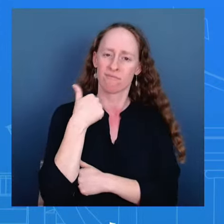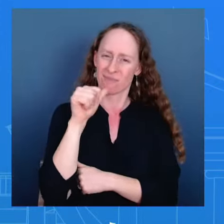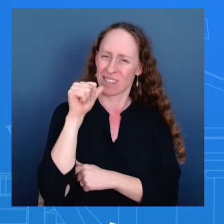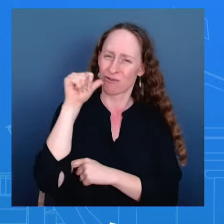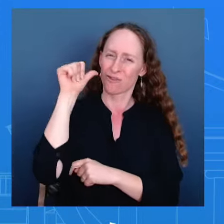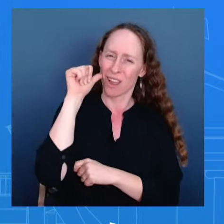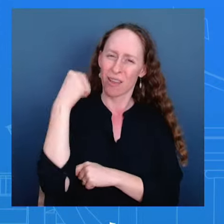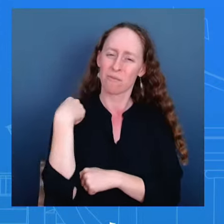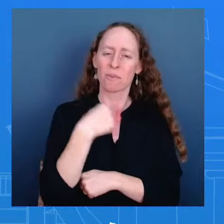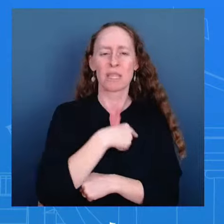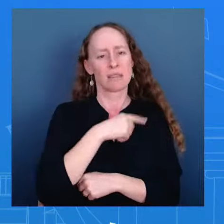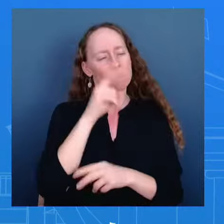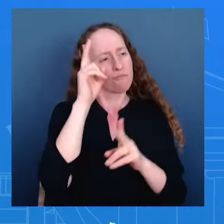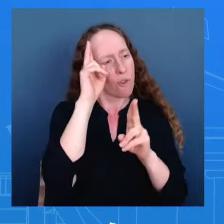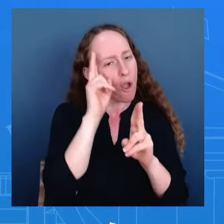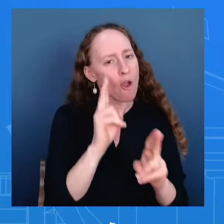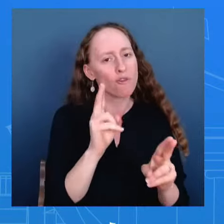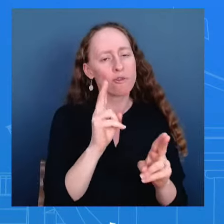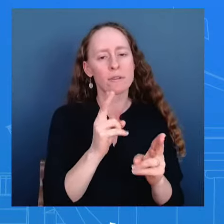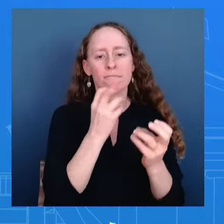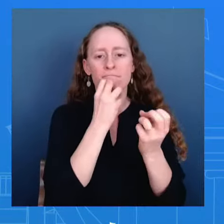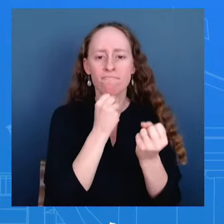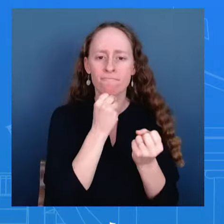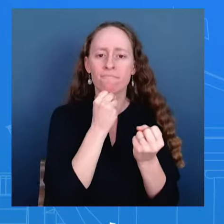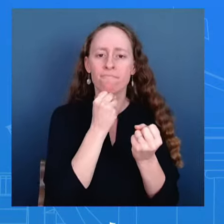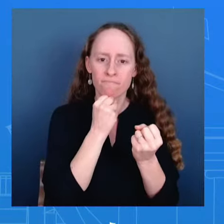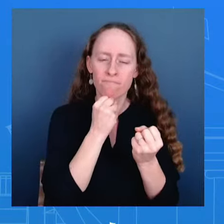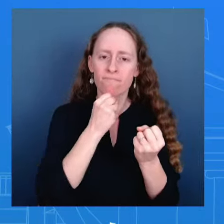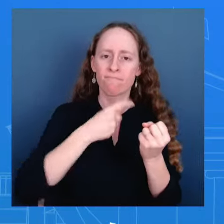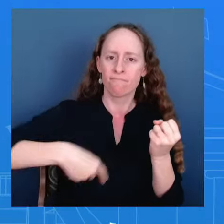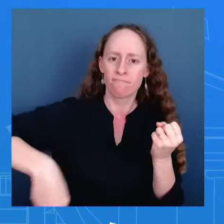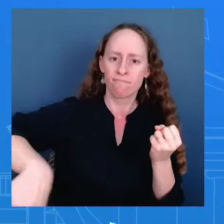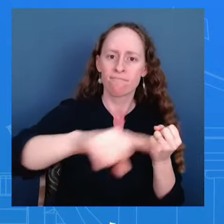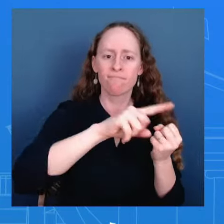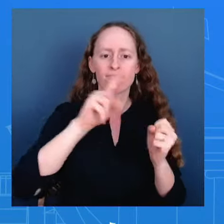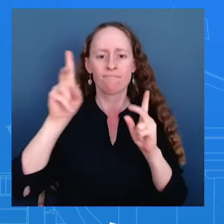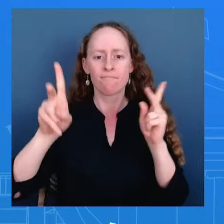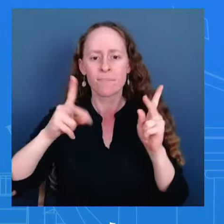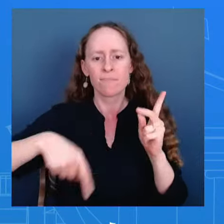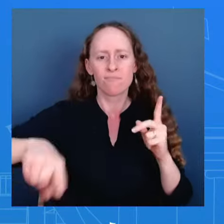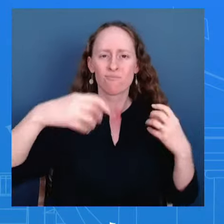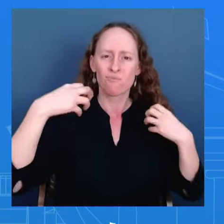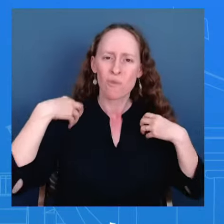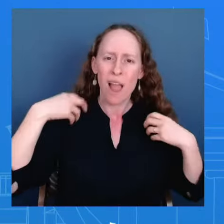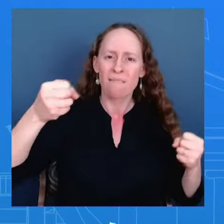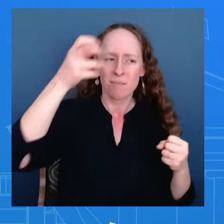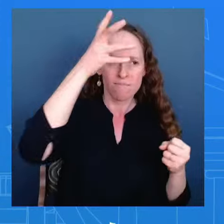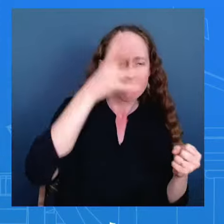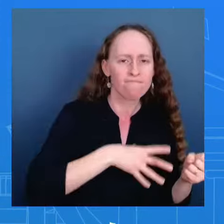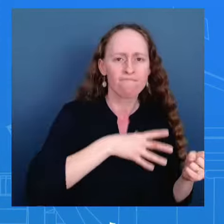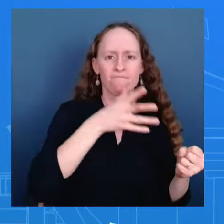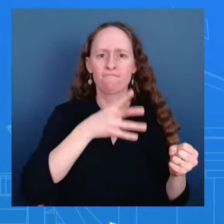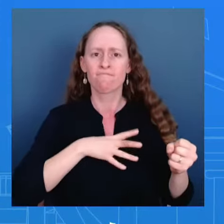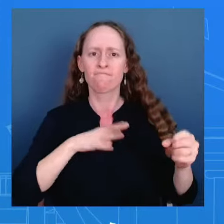those brave men and women and who defended, who have defended our country for generations.